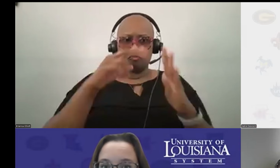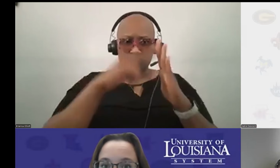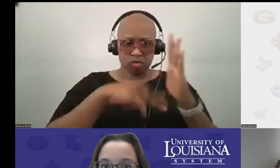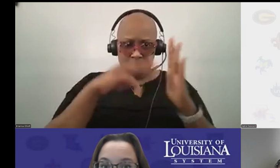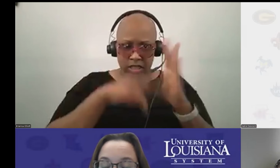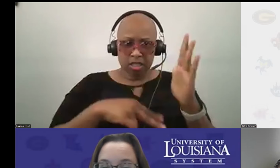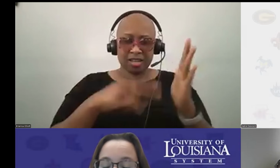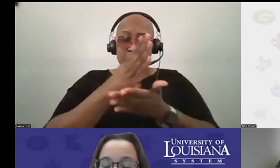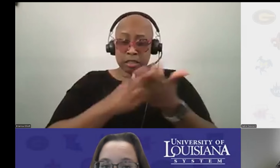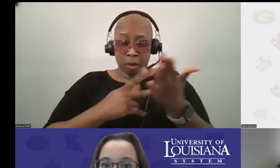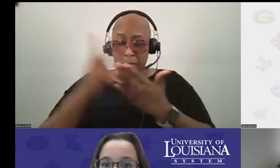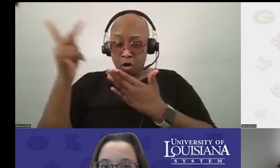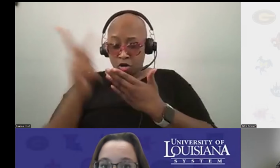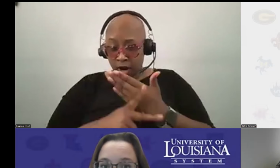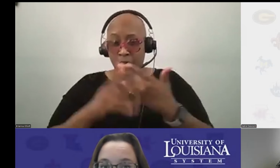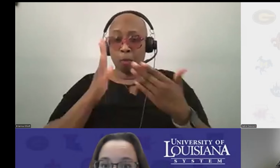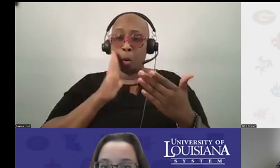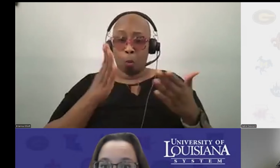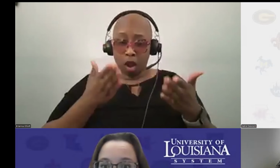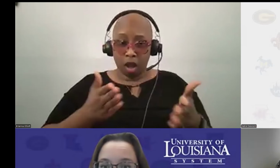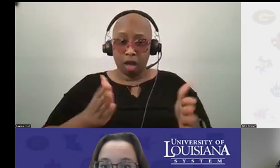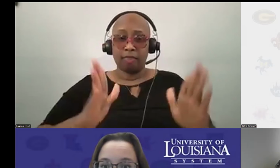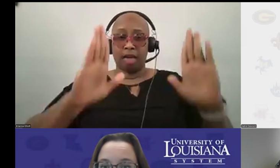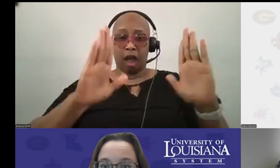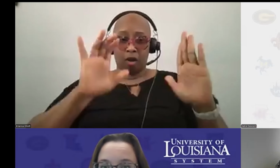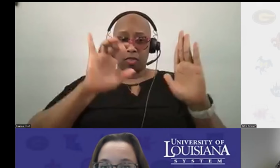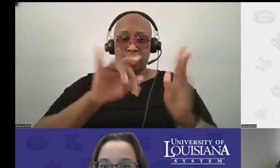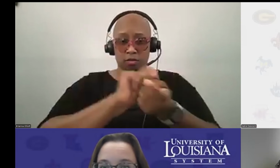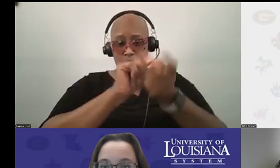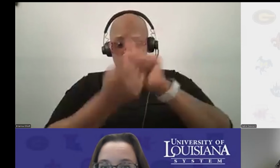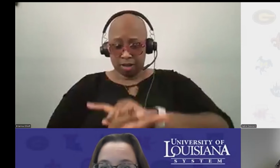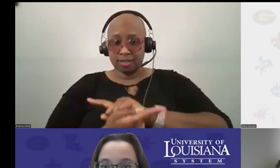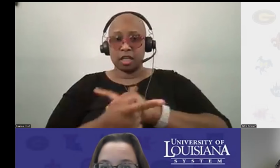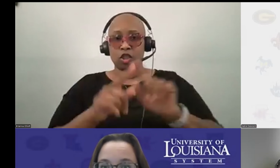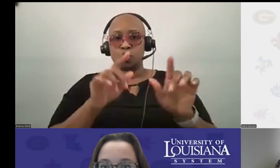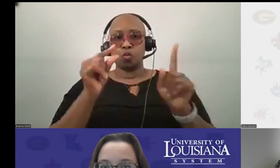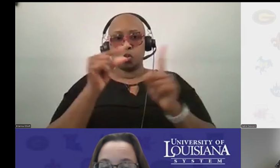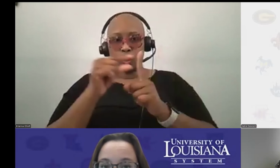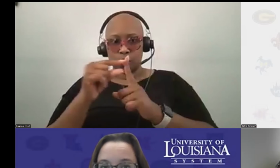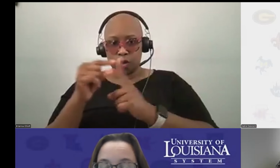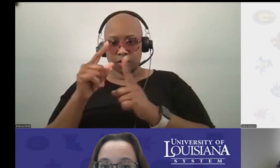be turned into text or do OCR on that handwritten work. If that's the case, then you're good,